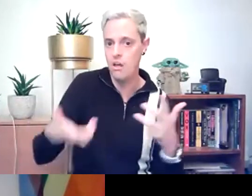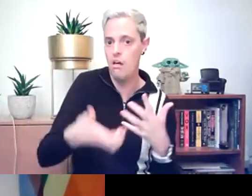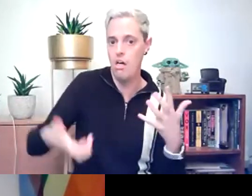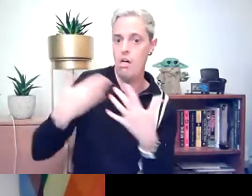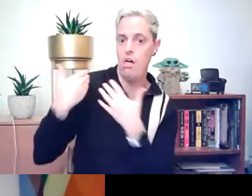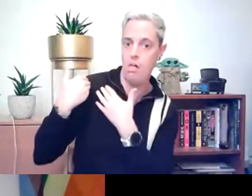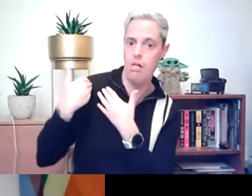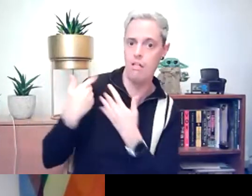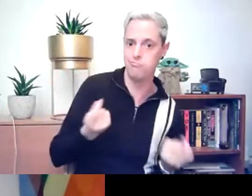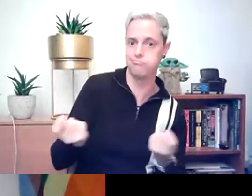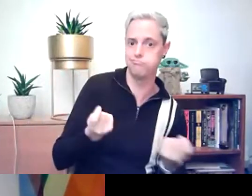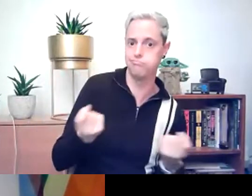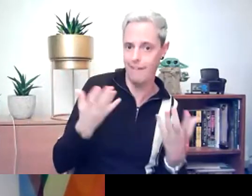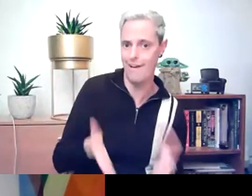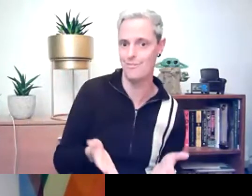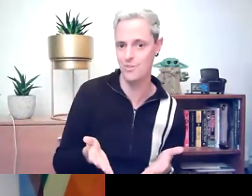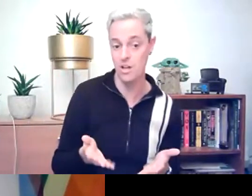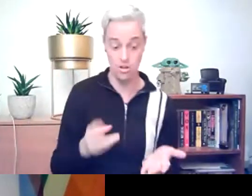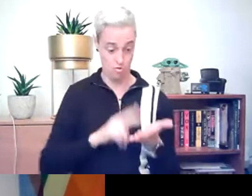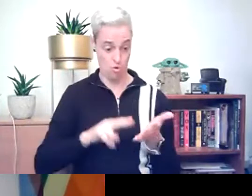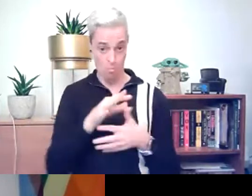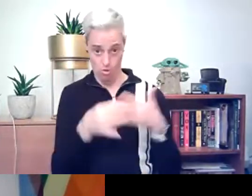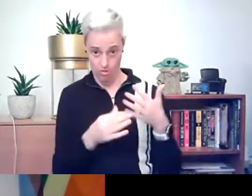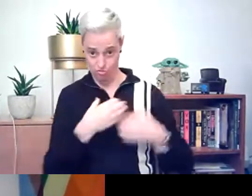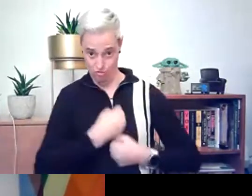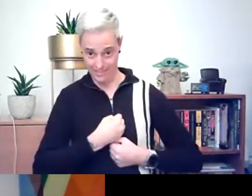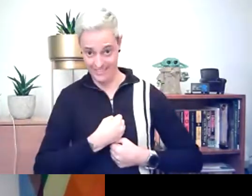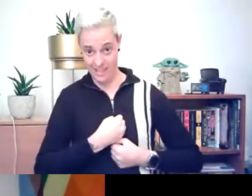18:17:29 And we were constantly frustrated by by that and all of these things that it